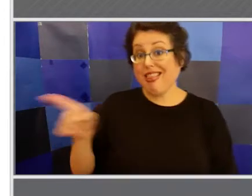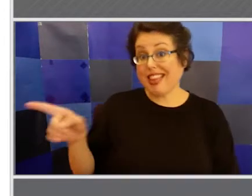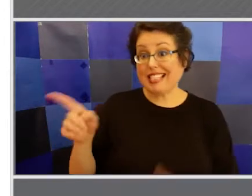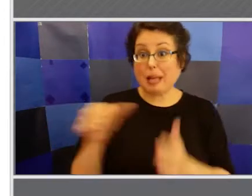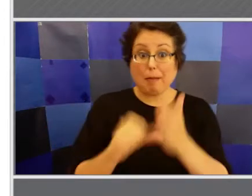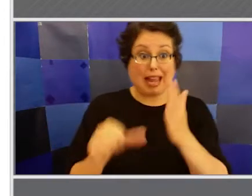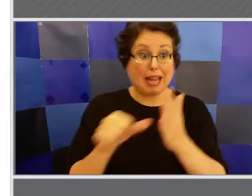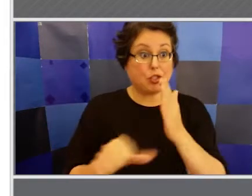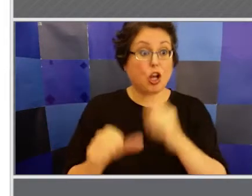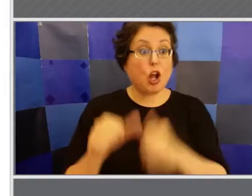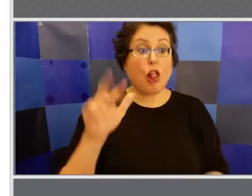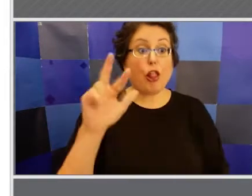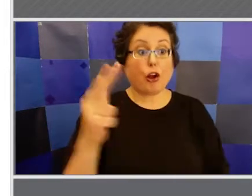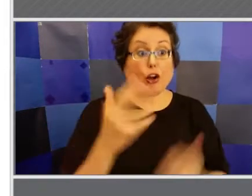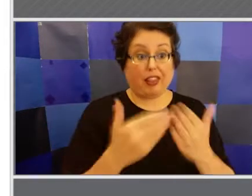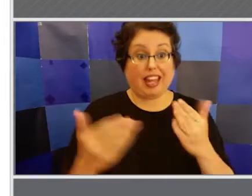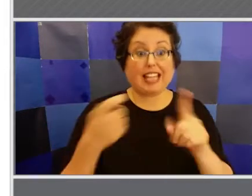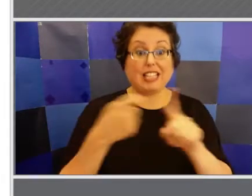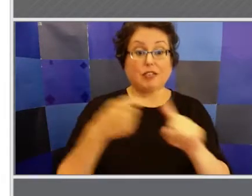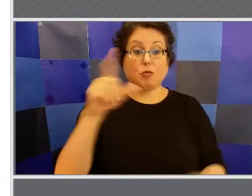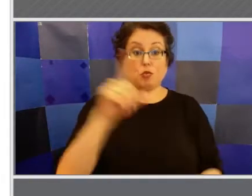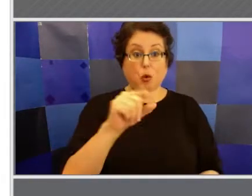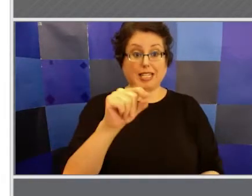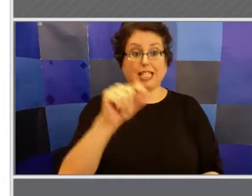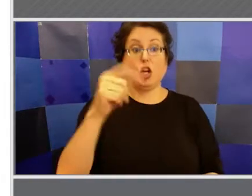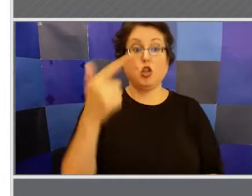This is from the 2021 capital budget.